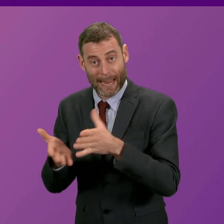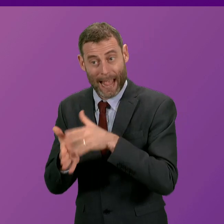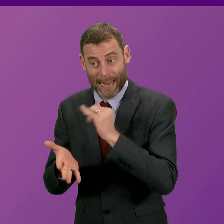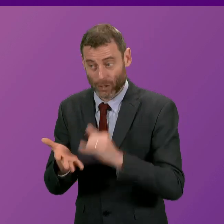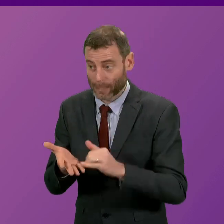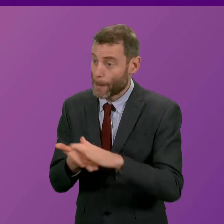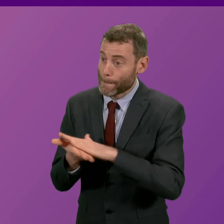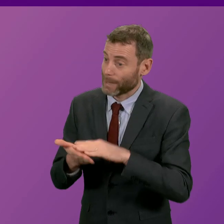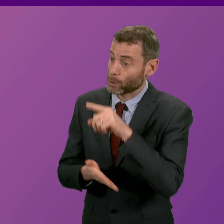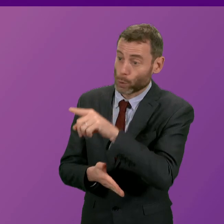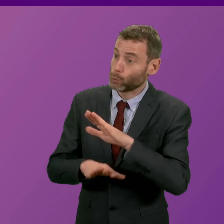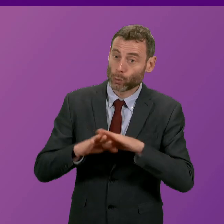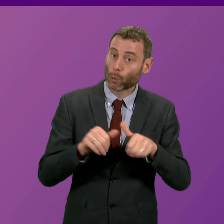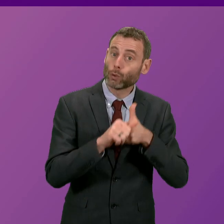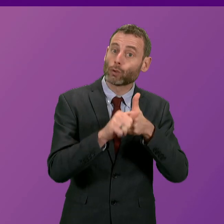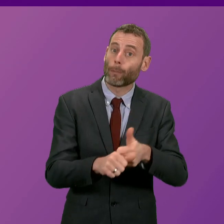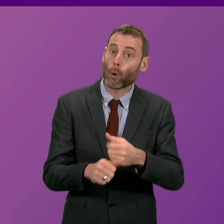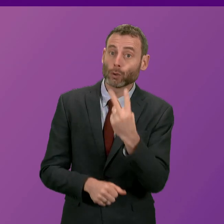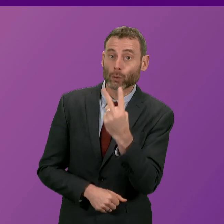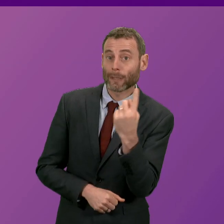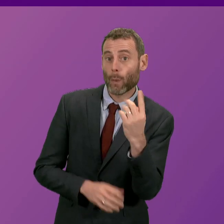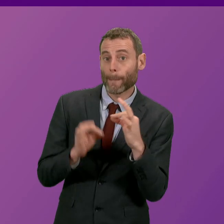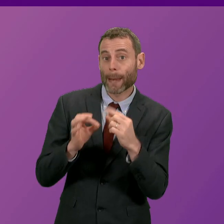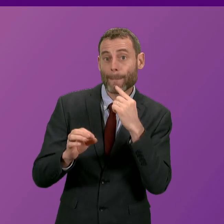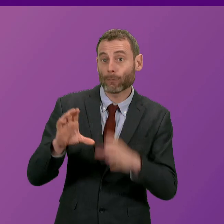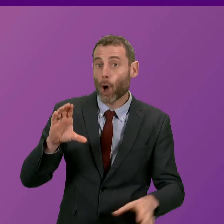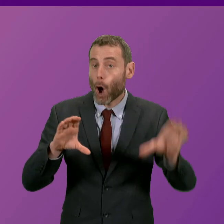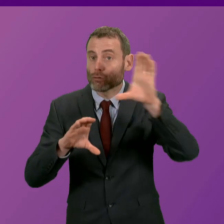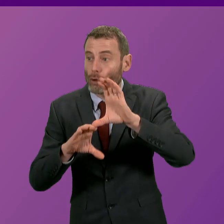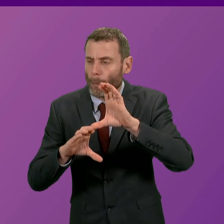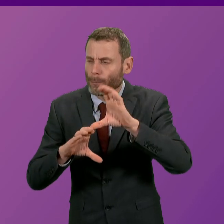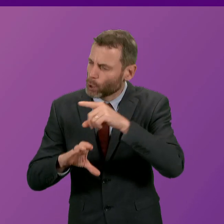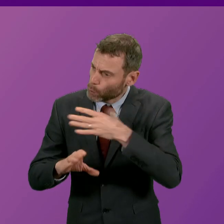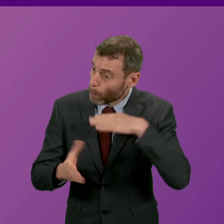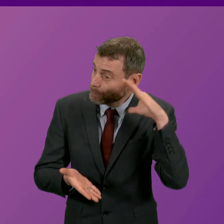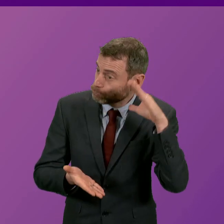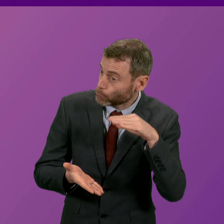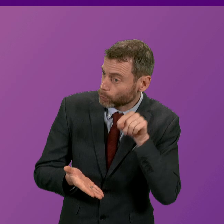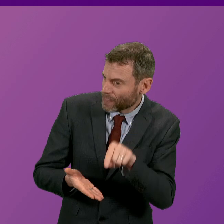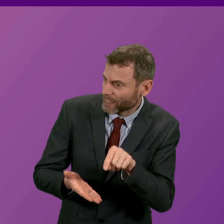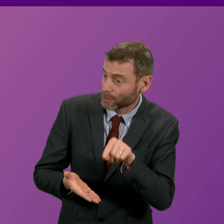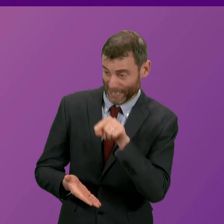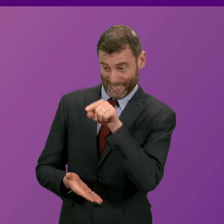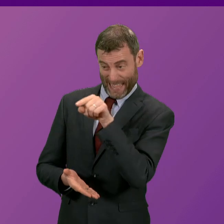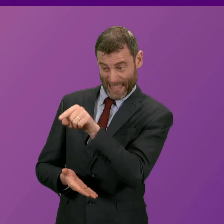does not support the increase to £21 billion? Does he want less than that? Is that the new